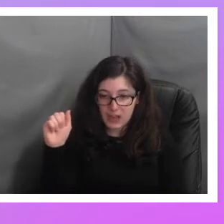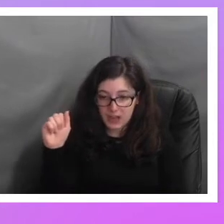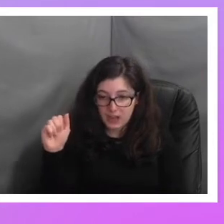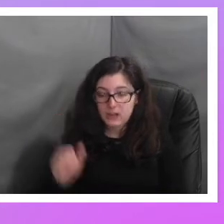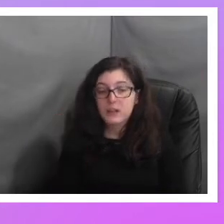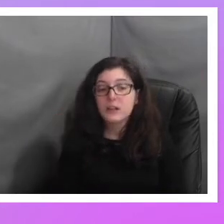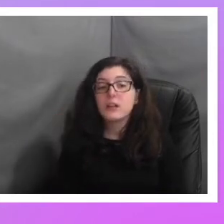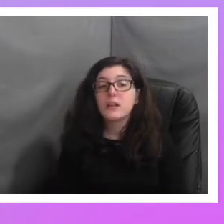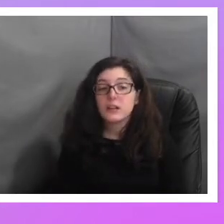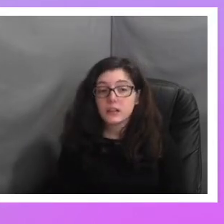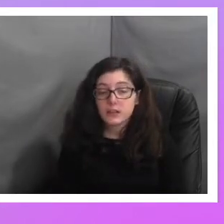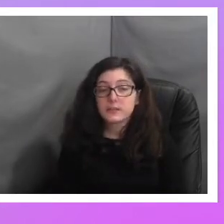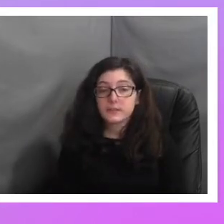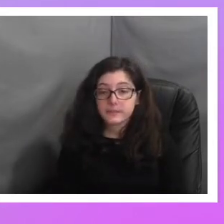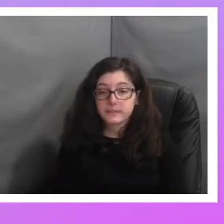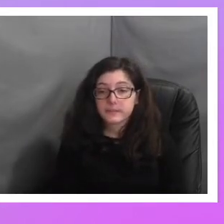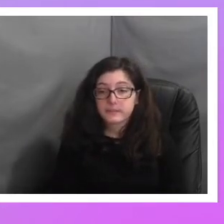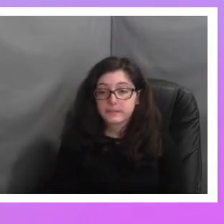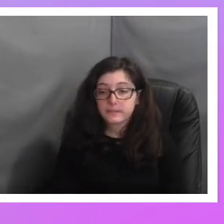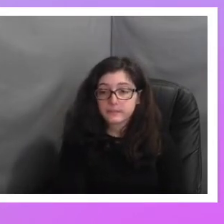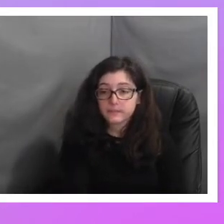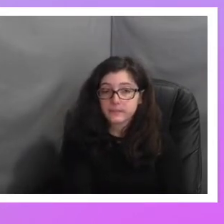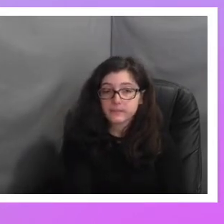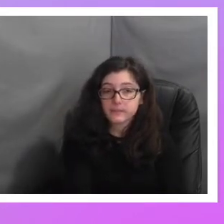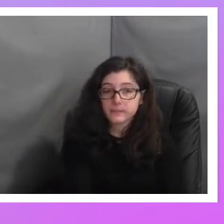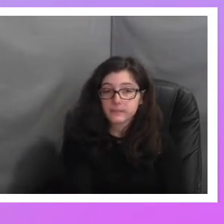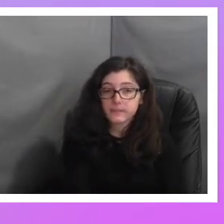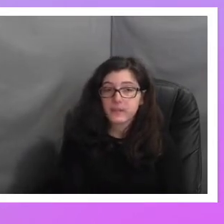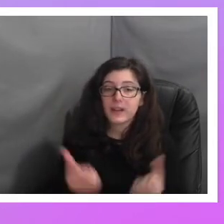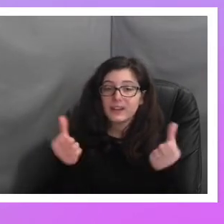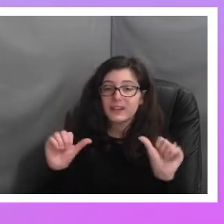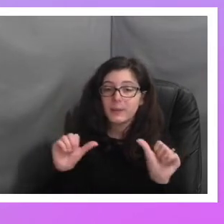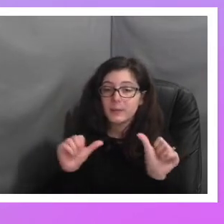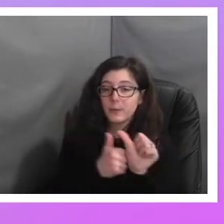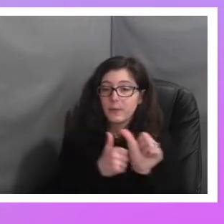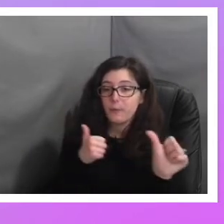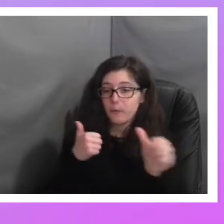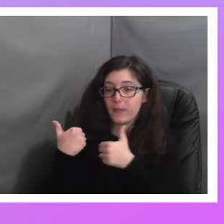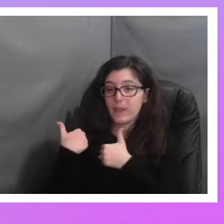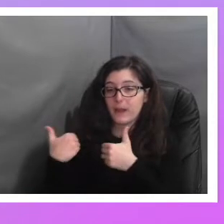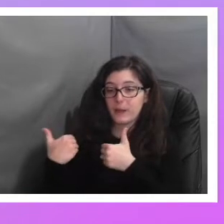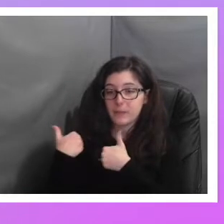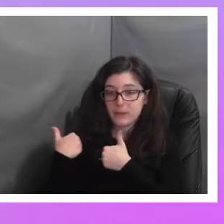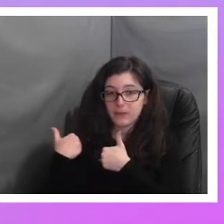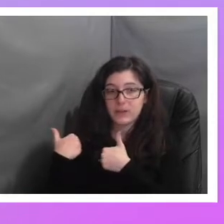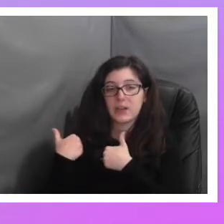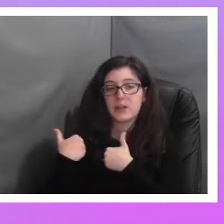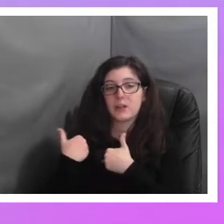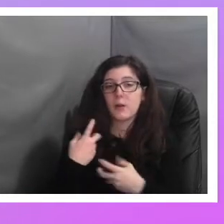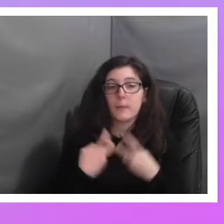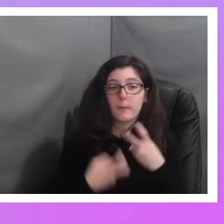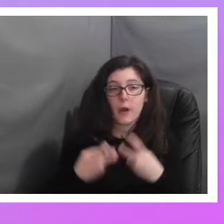and it's the attempt to avoid liability or problems under the ADA.